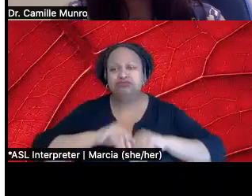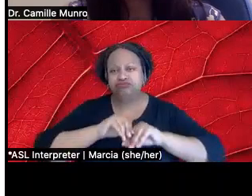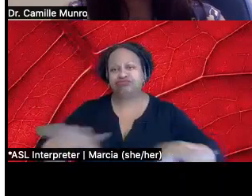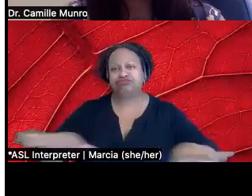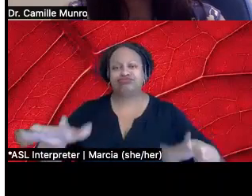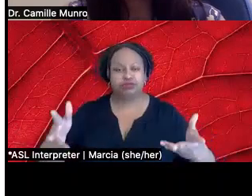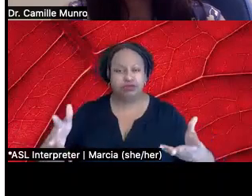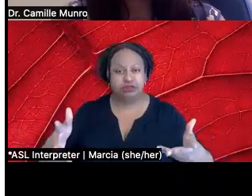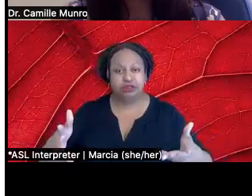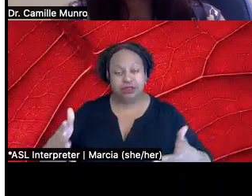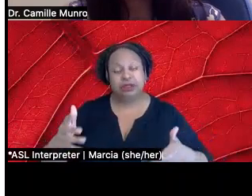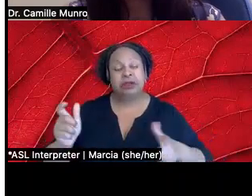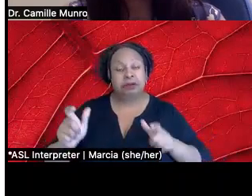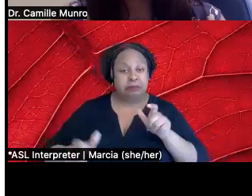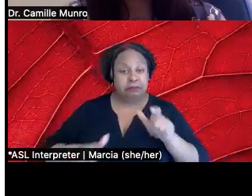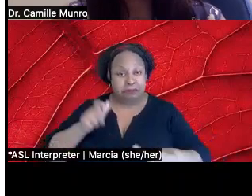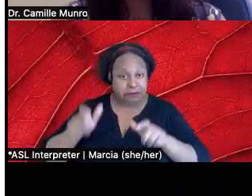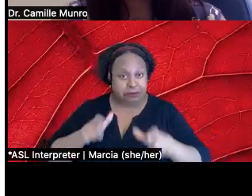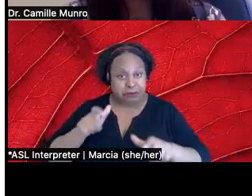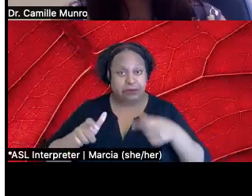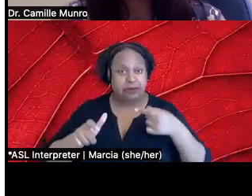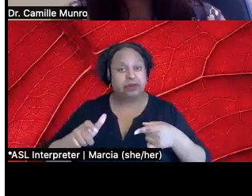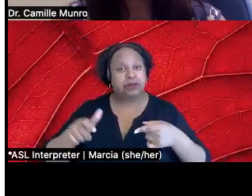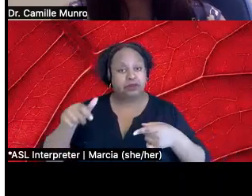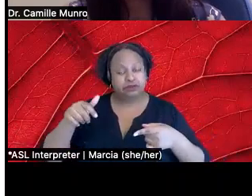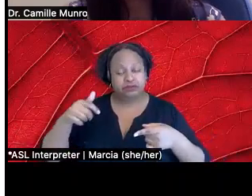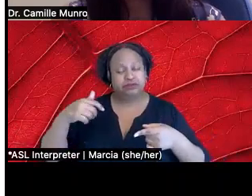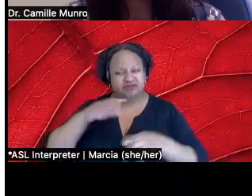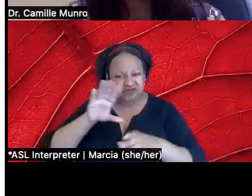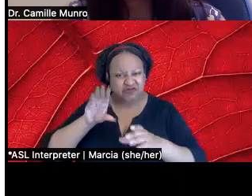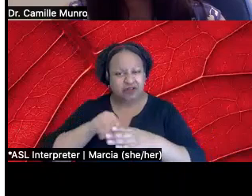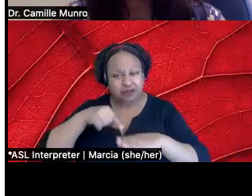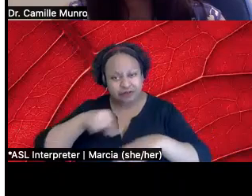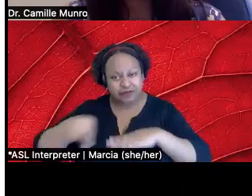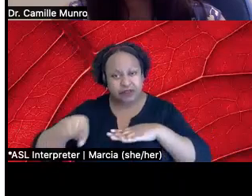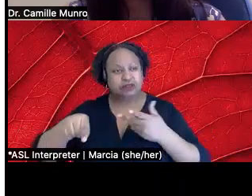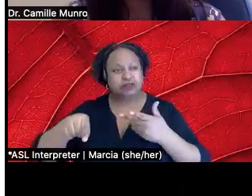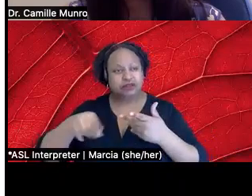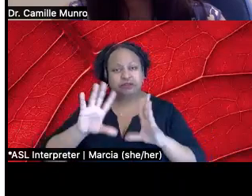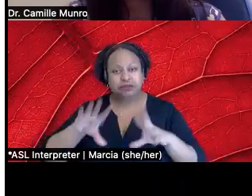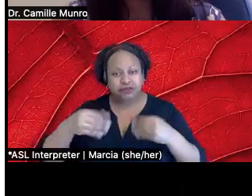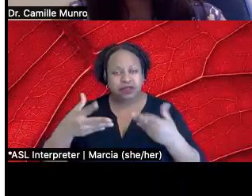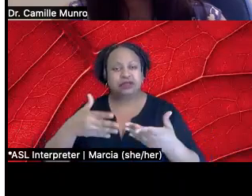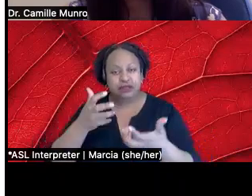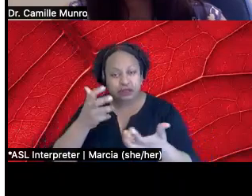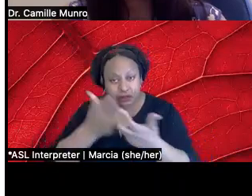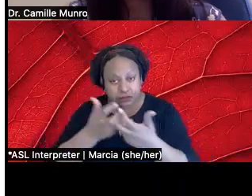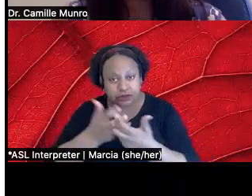but highlighting that with accommodations and disability, people, physicians can